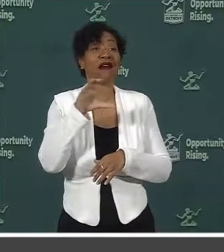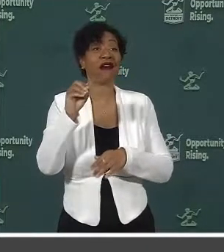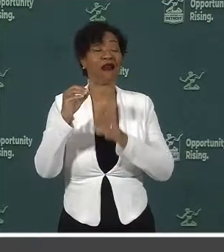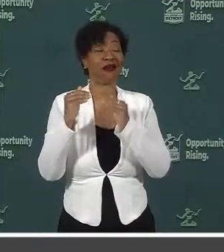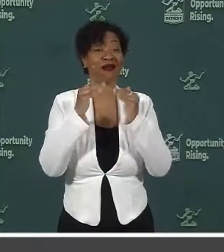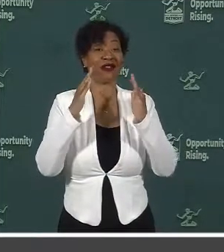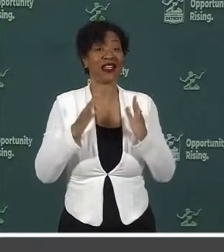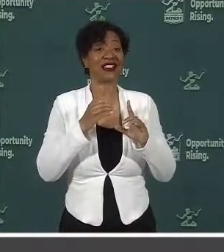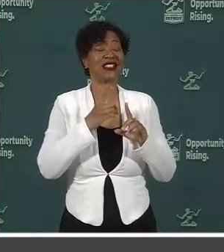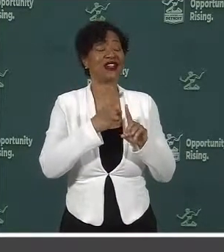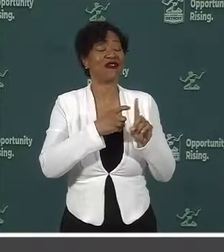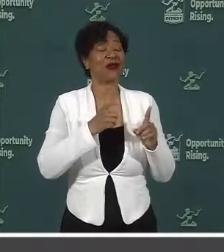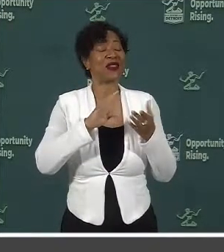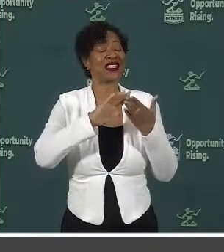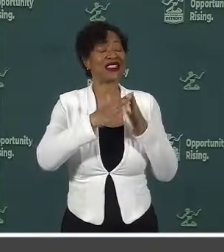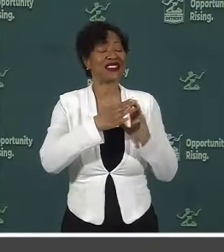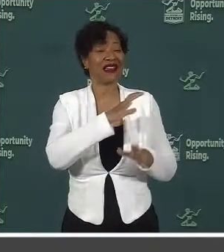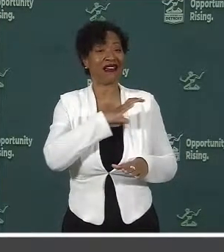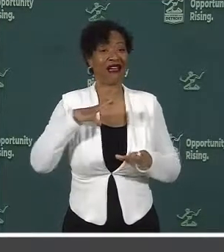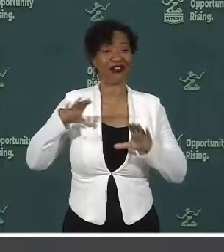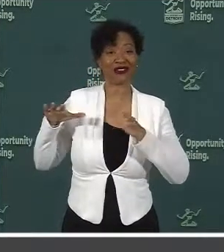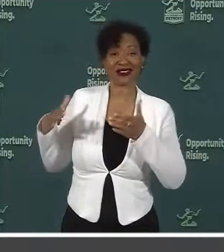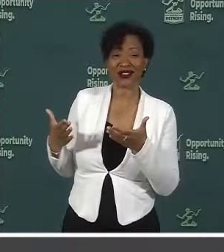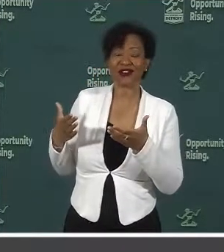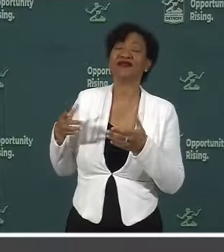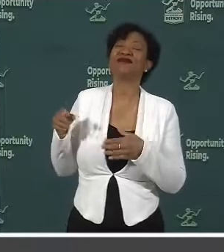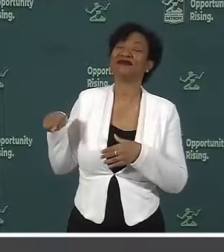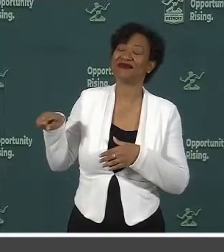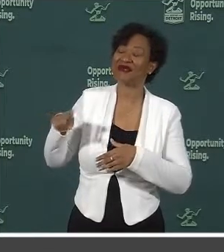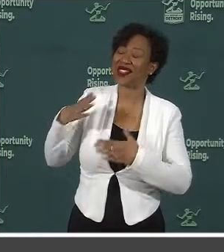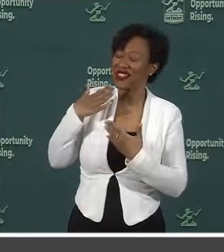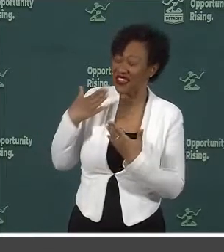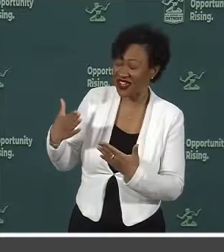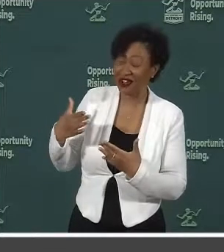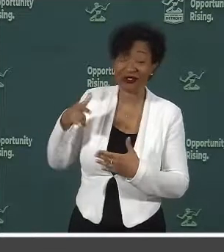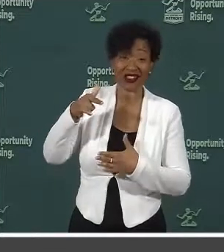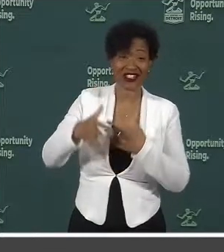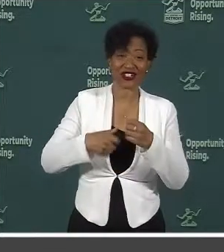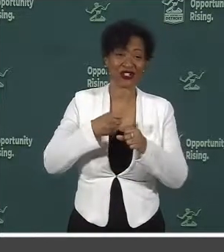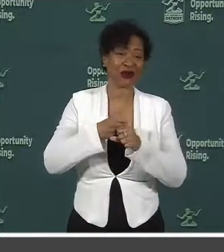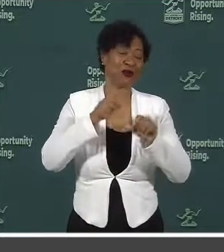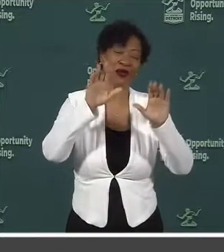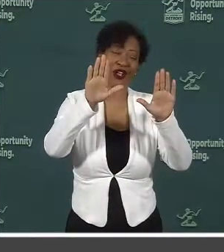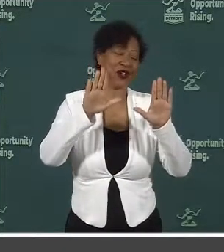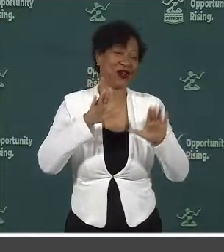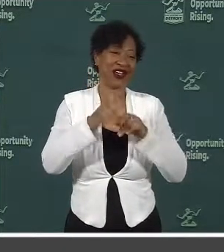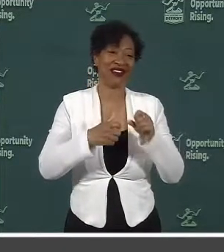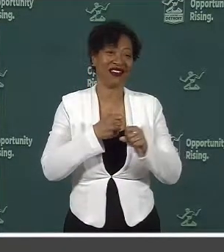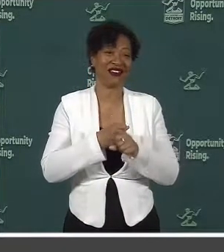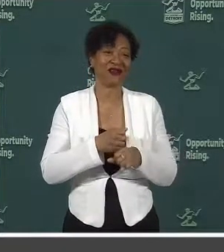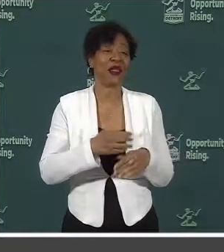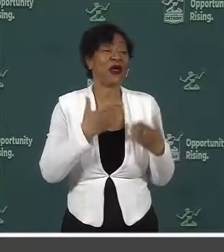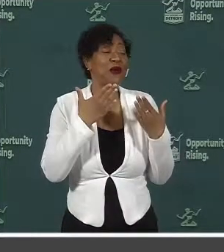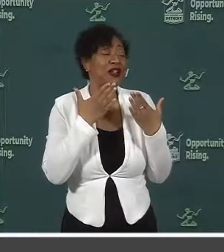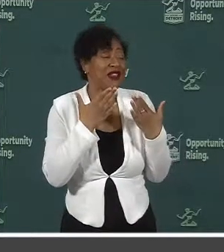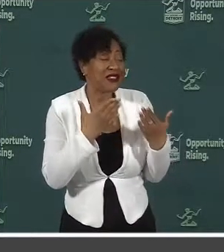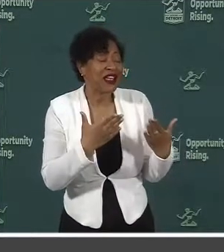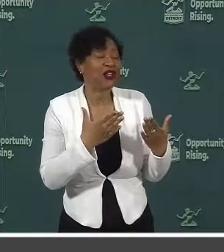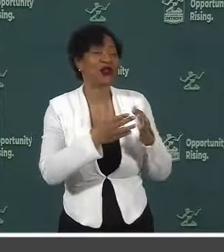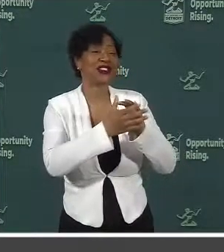THIS IS GOING TO BE A GOOD YEAR AND I WANT TO SAY CONGRATULATIONS TO THE NEW COUNCIL PRESIDENT MARY SHEFFIELD MADE HISTORY THE